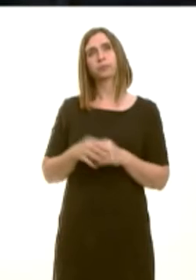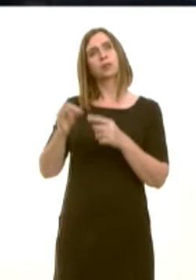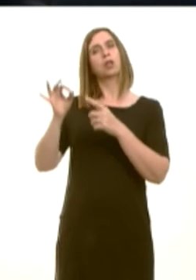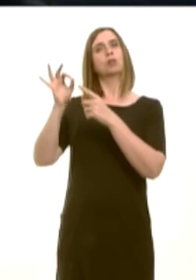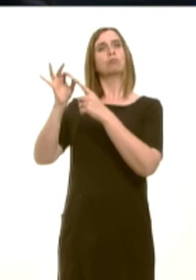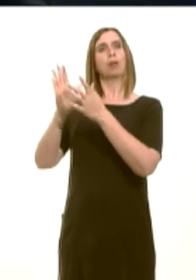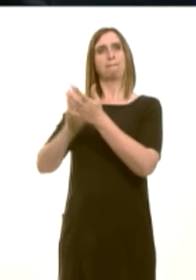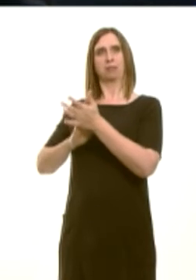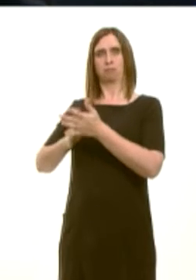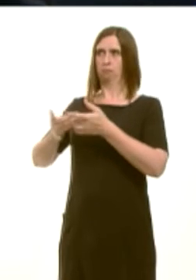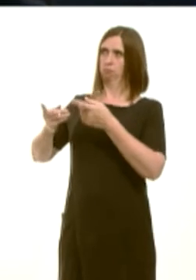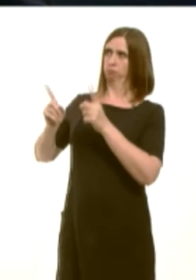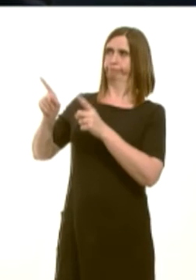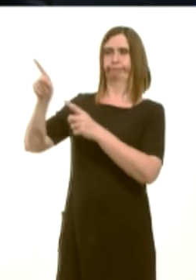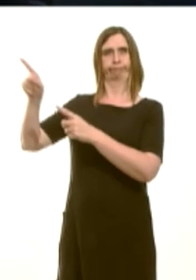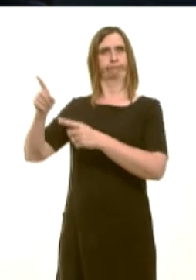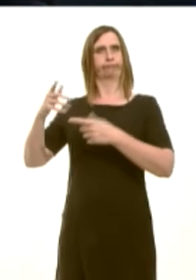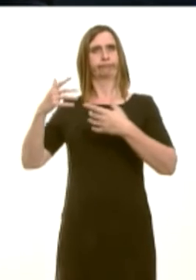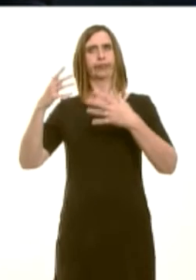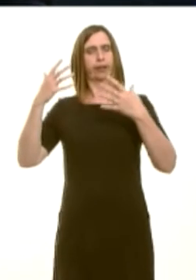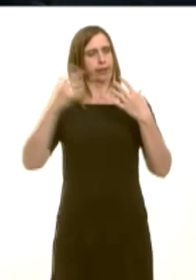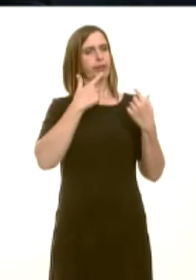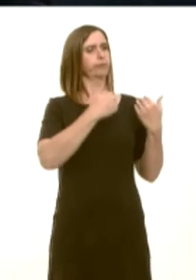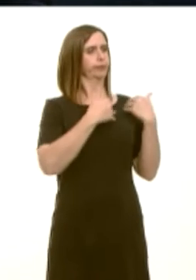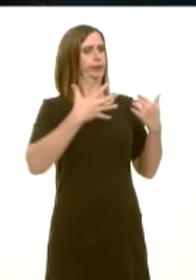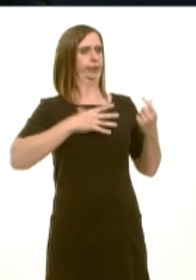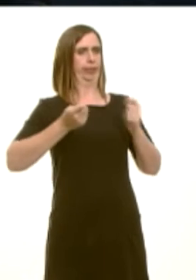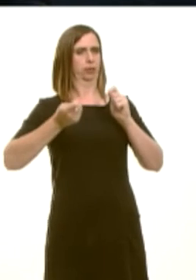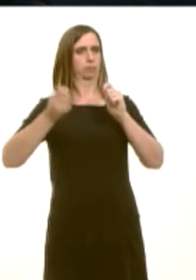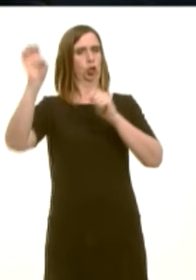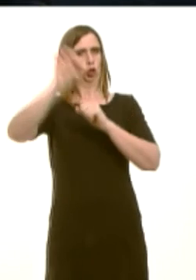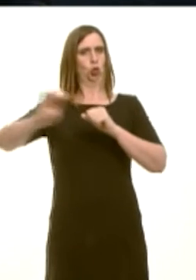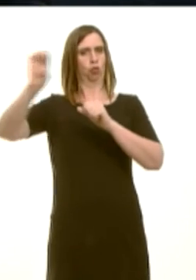a mandate from the British people to seek reform in Europe, which he will then put to